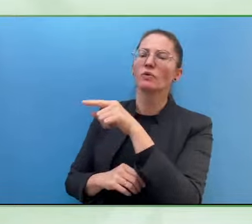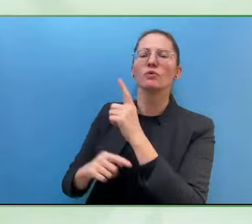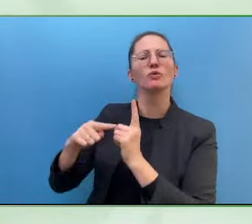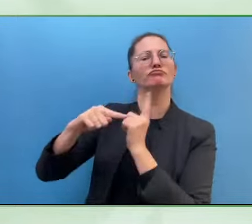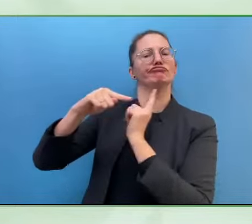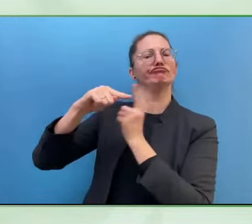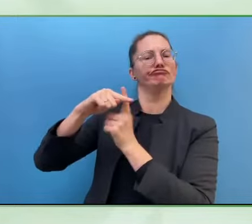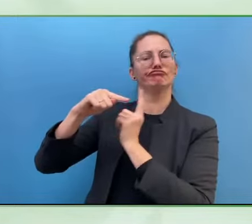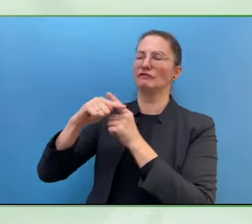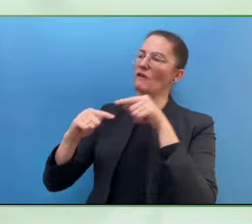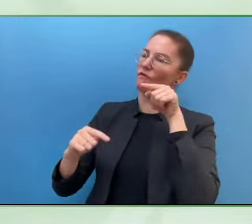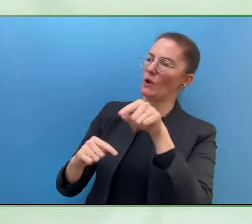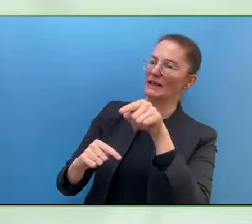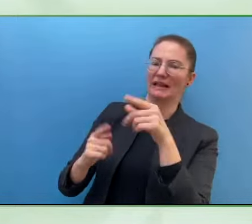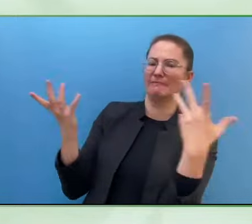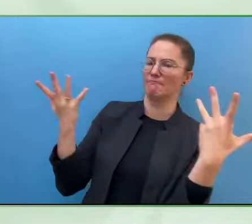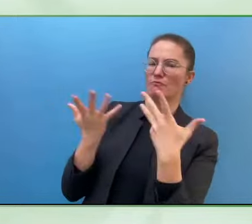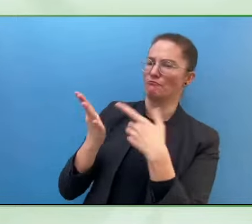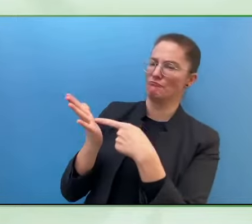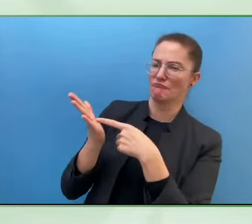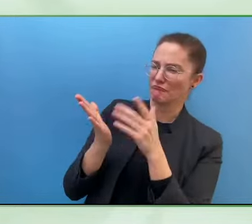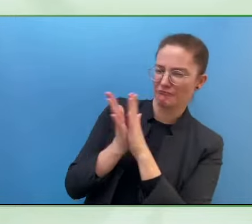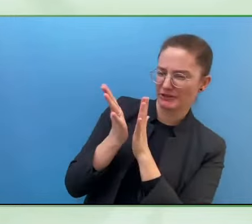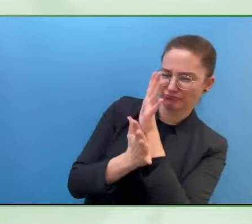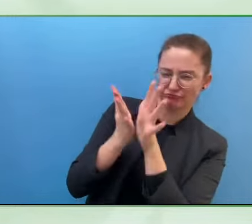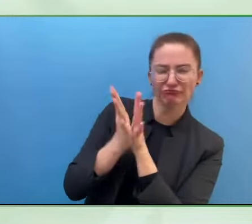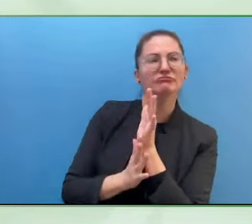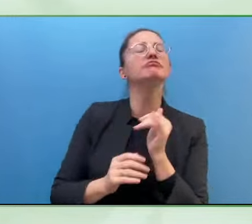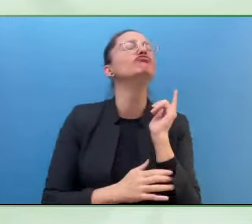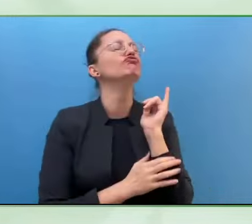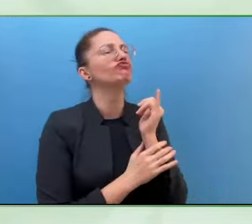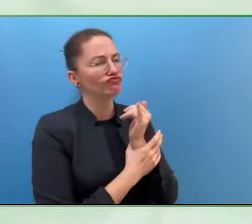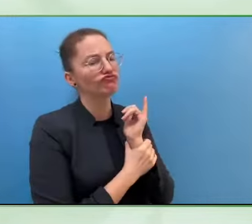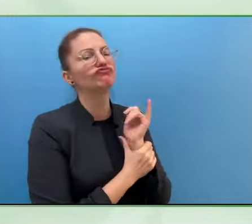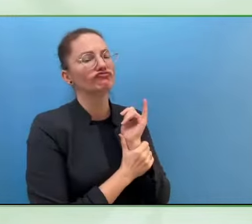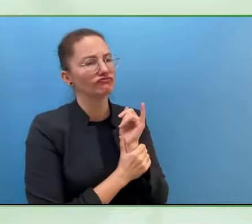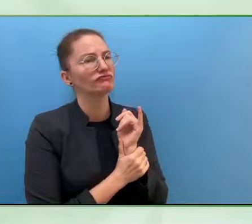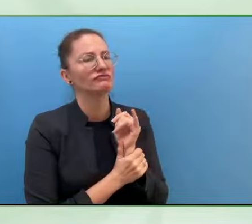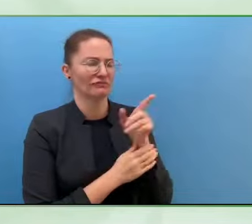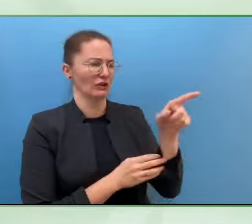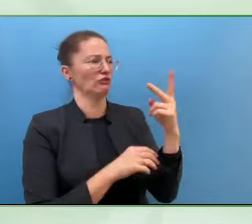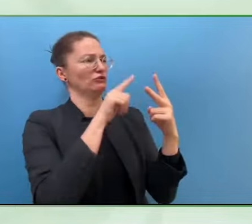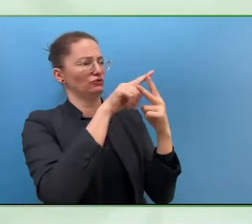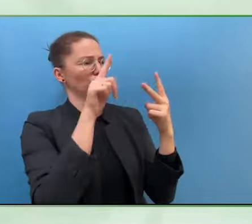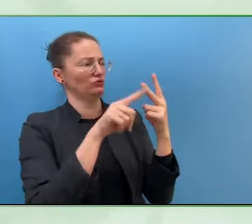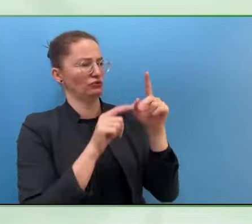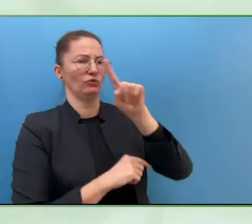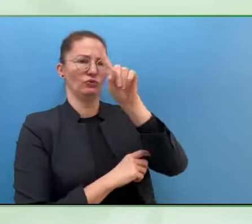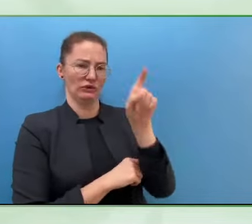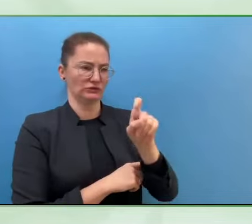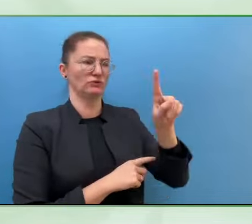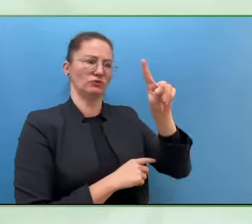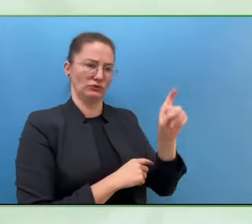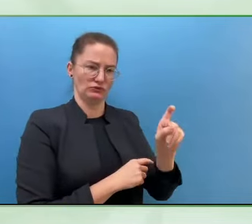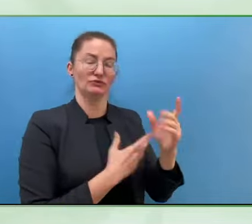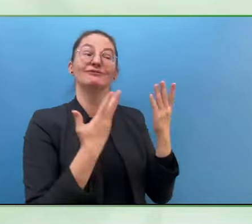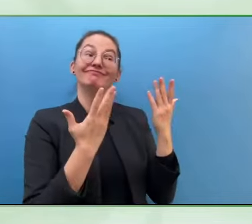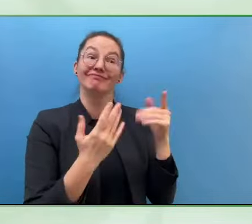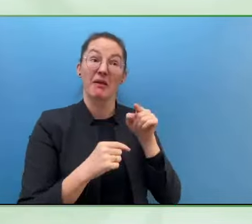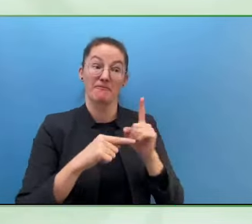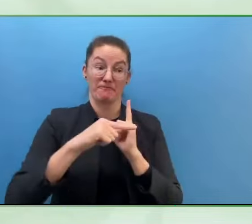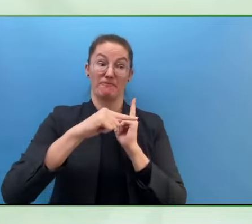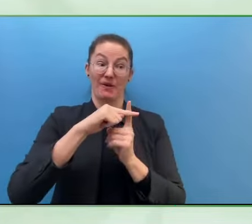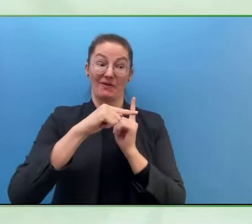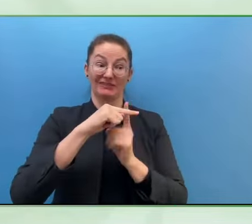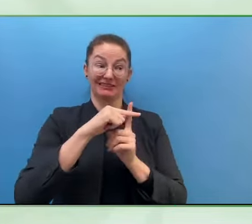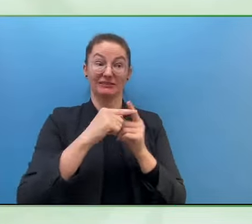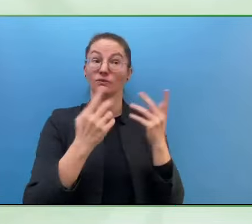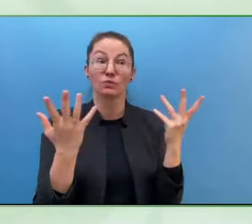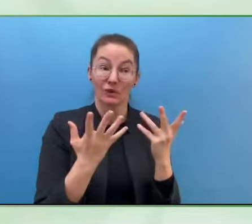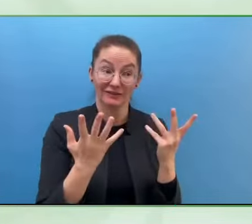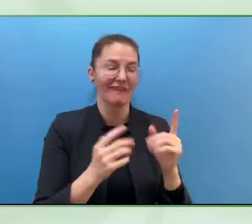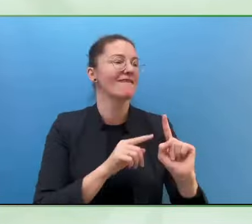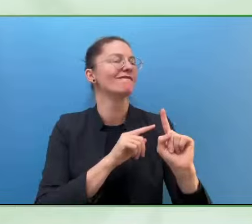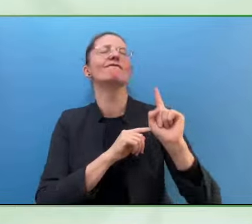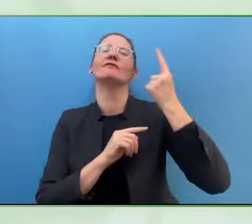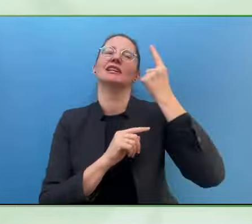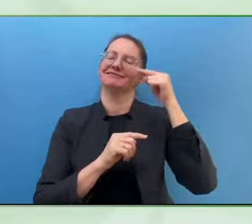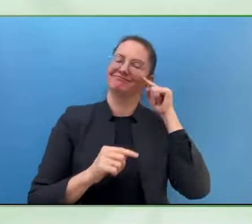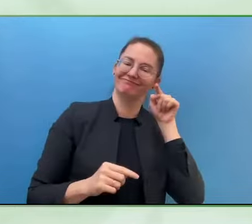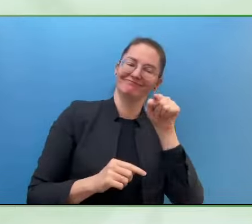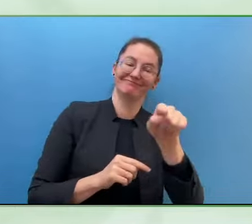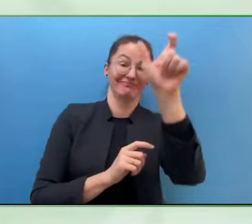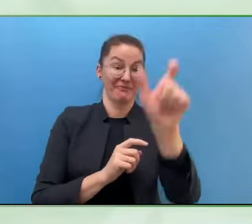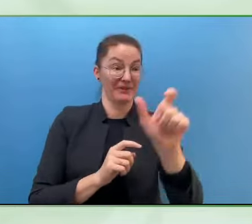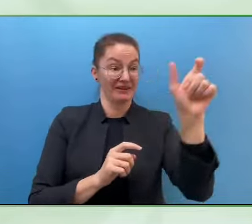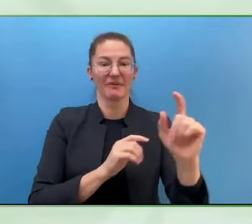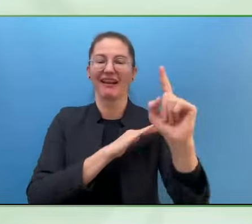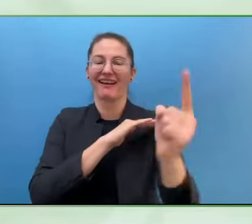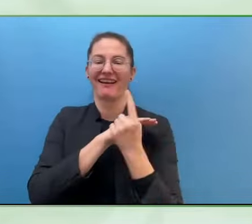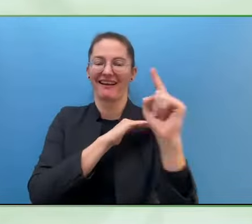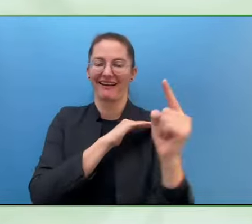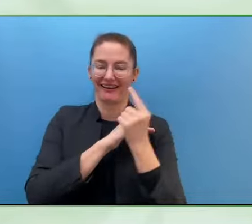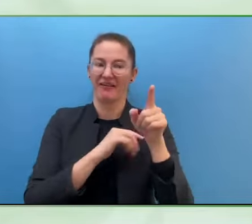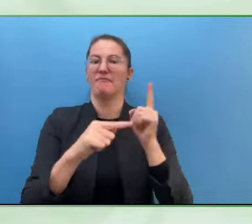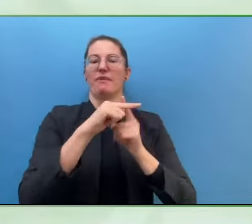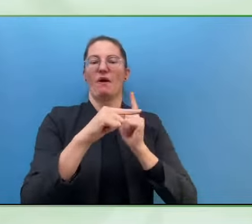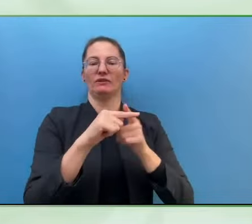The benefit for our customers in the main view, is to have access to was our products